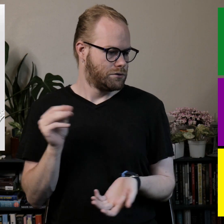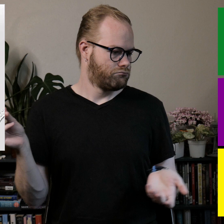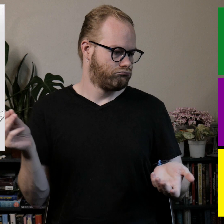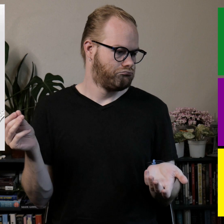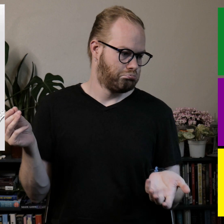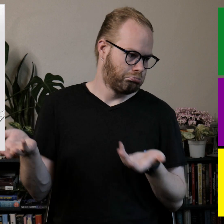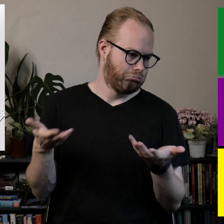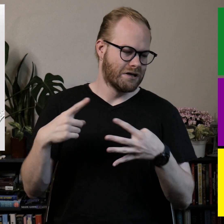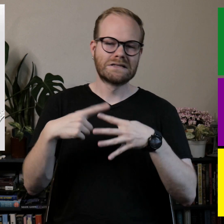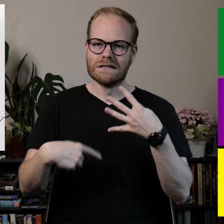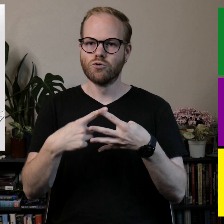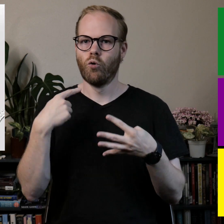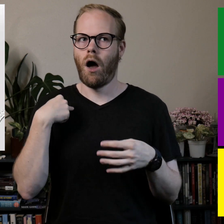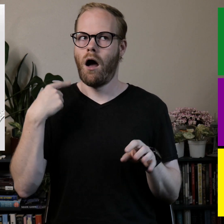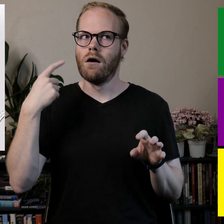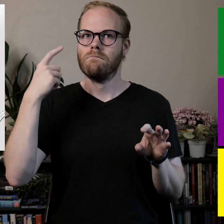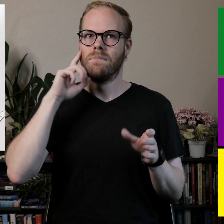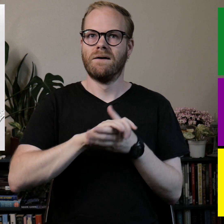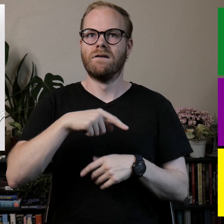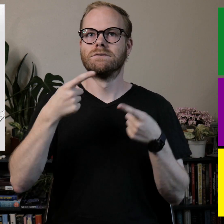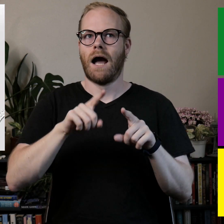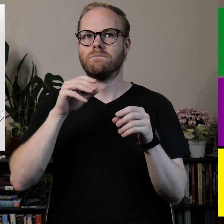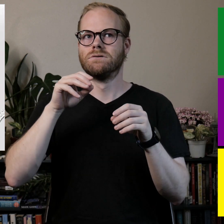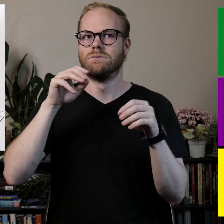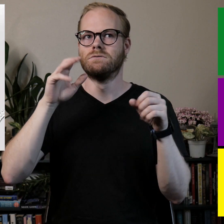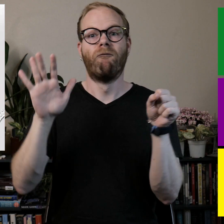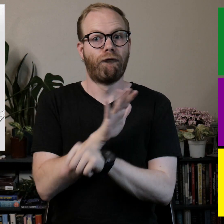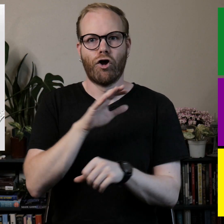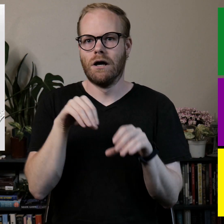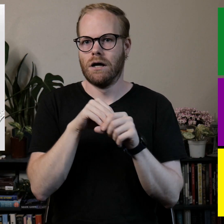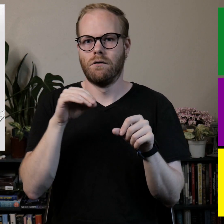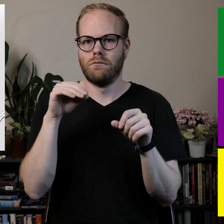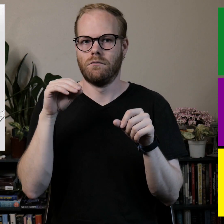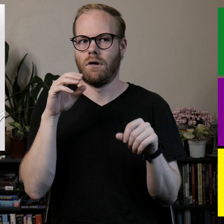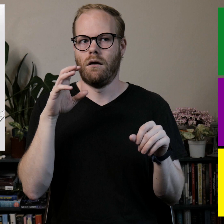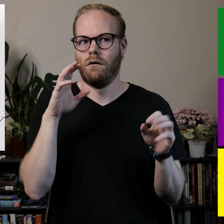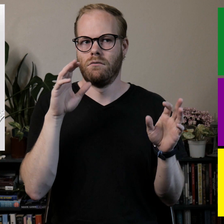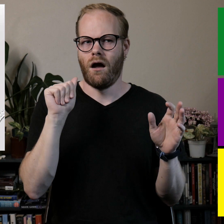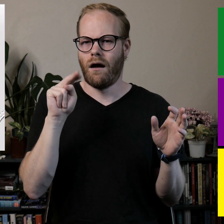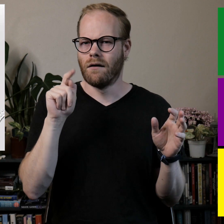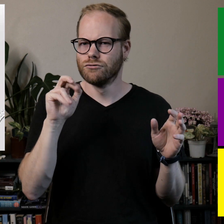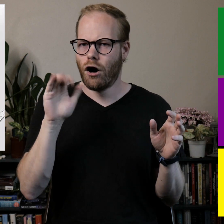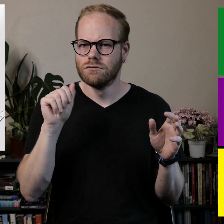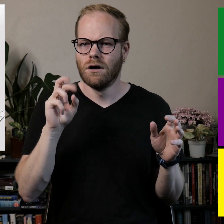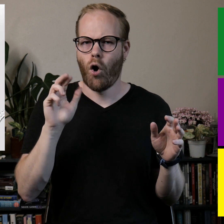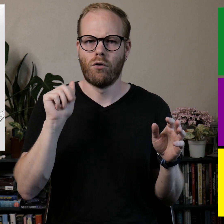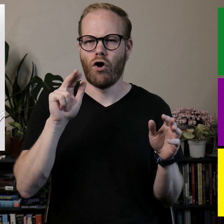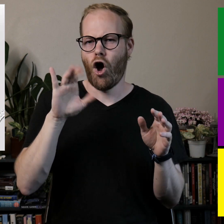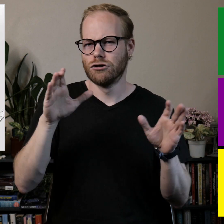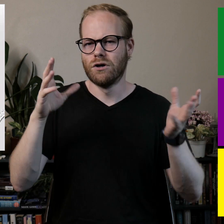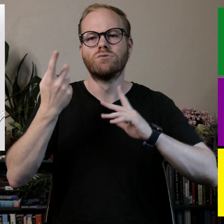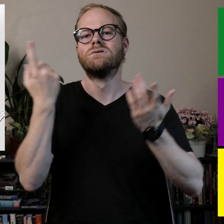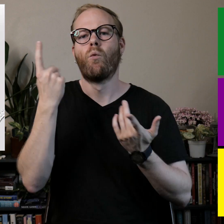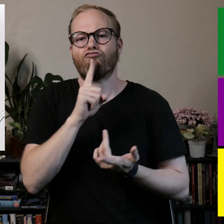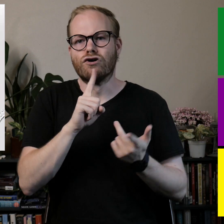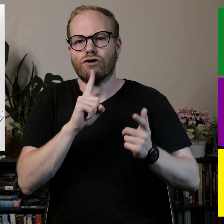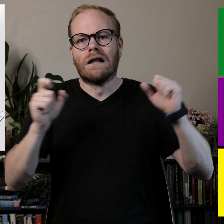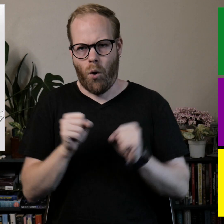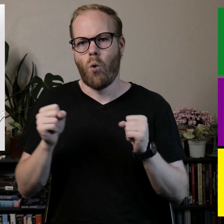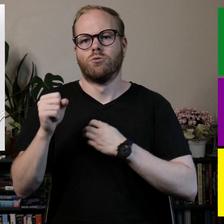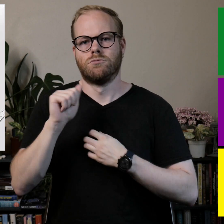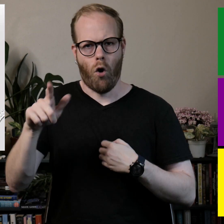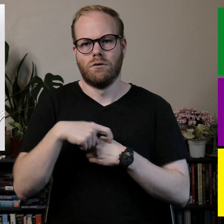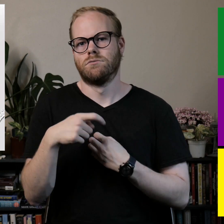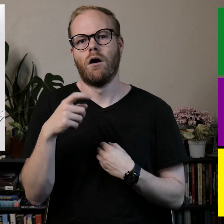And...seasonal. I believe this happens fully in Antarctica or the Arctic, somewhere really, really cold all the time.